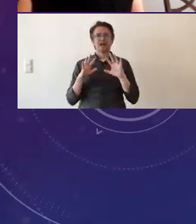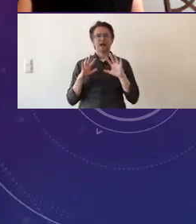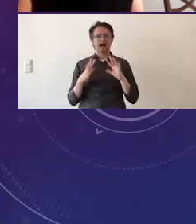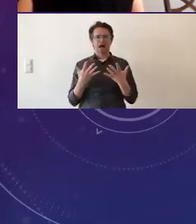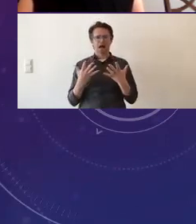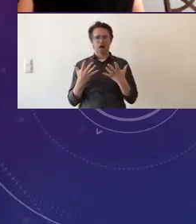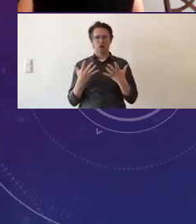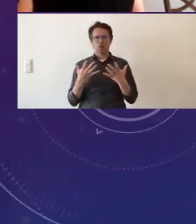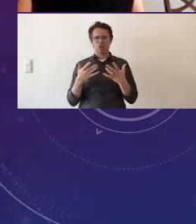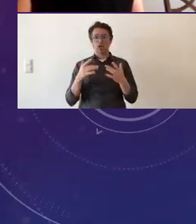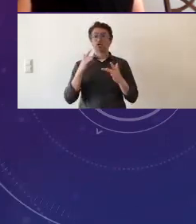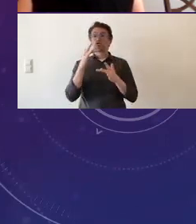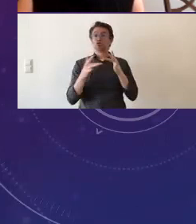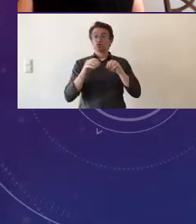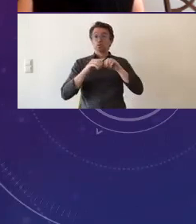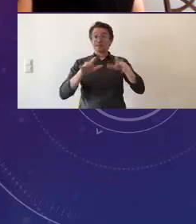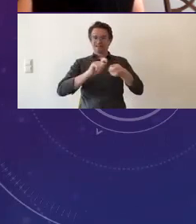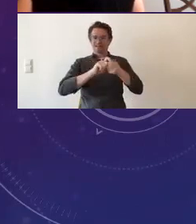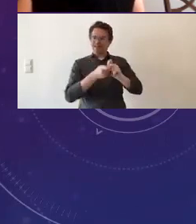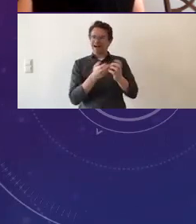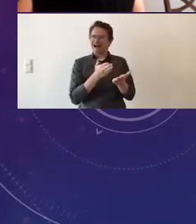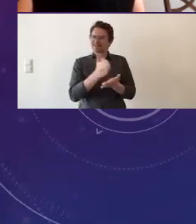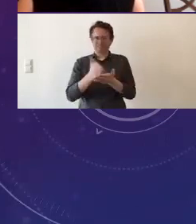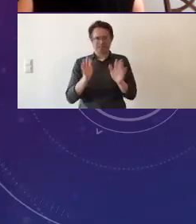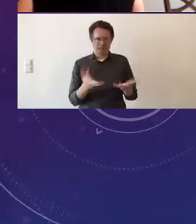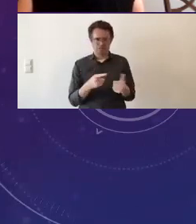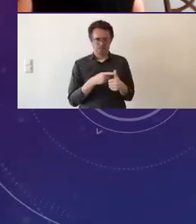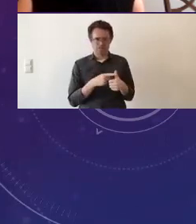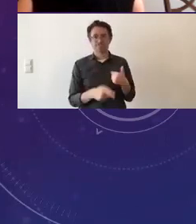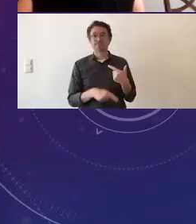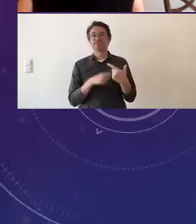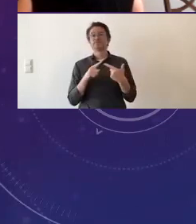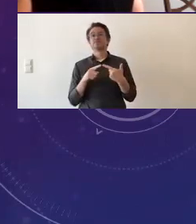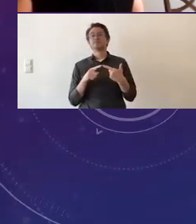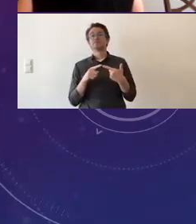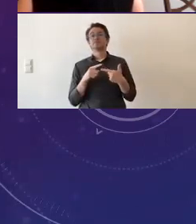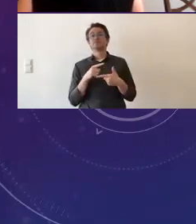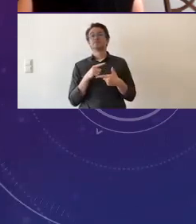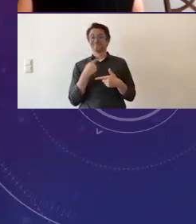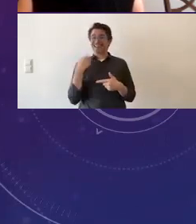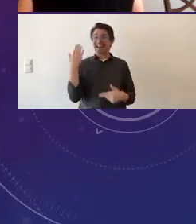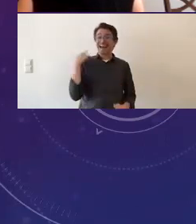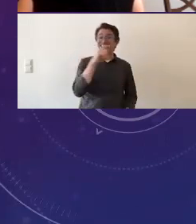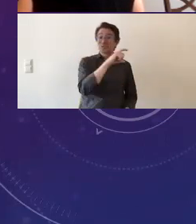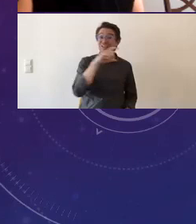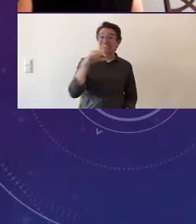general this one is very specific how to create accessible social media haven't